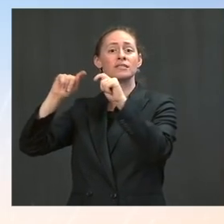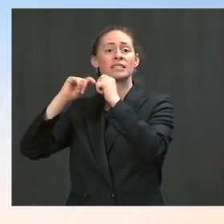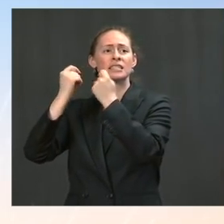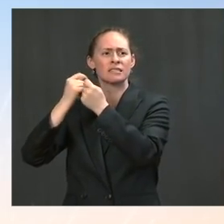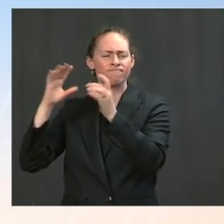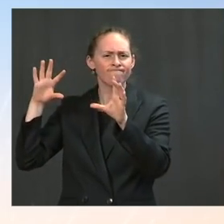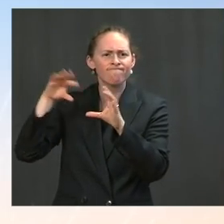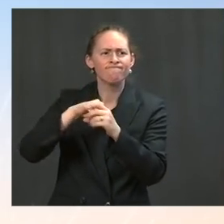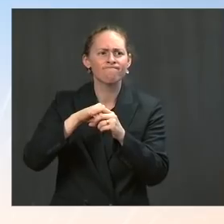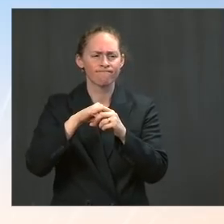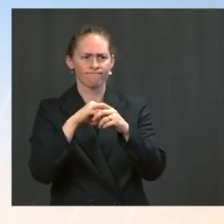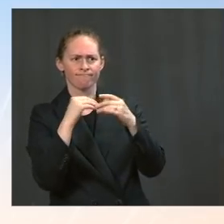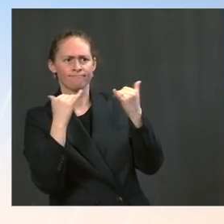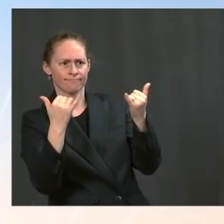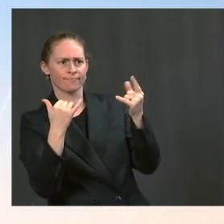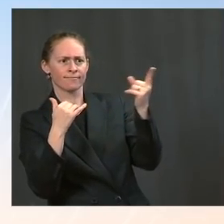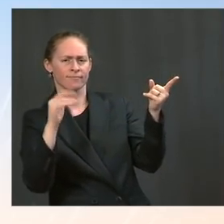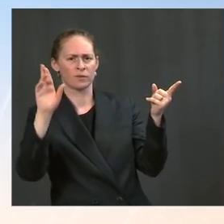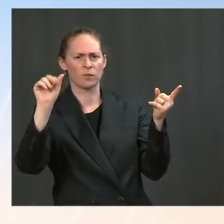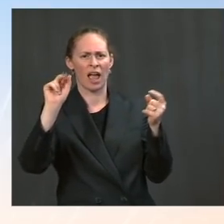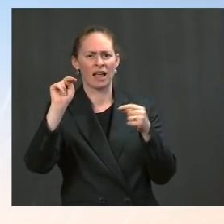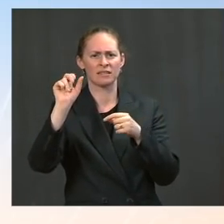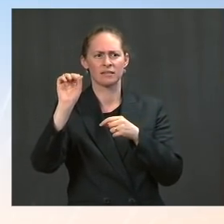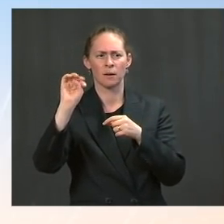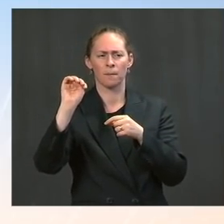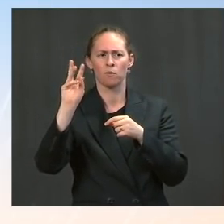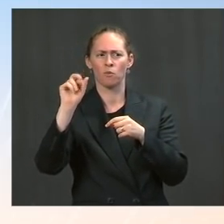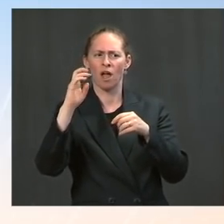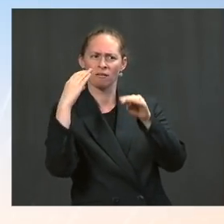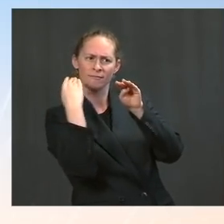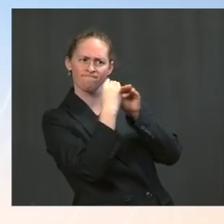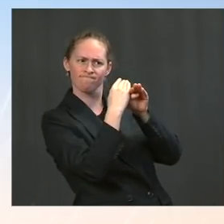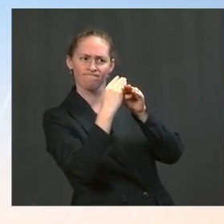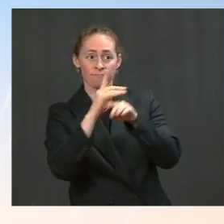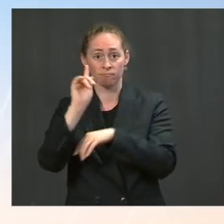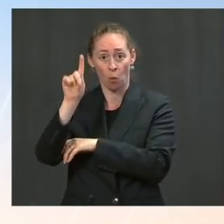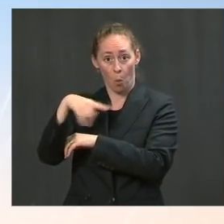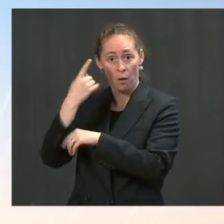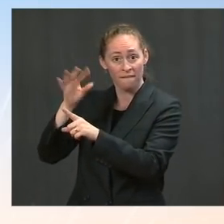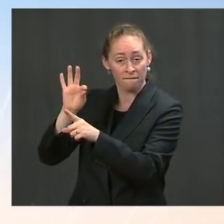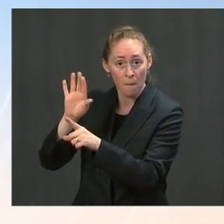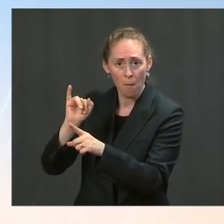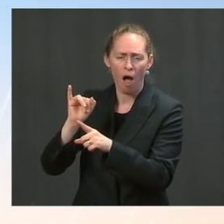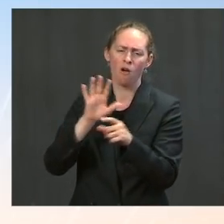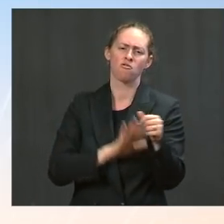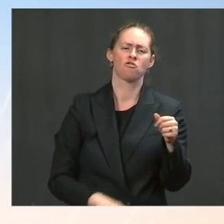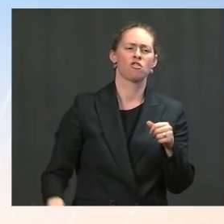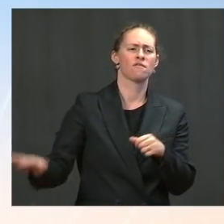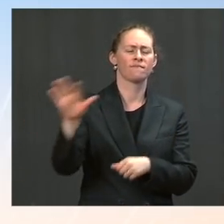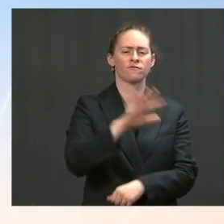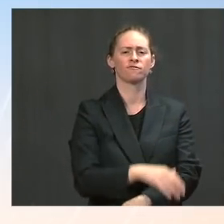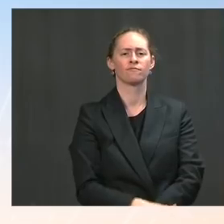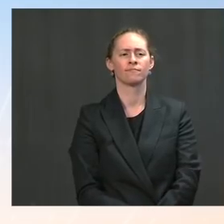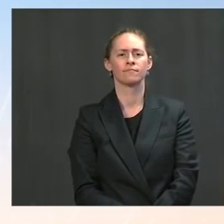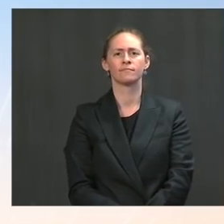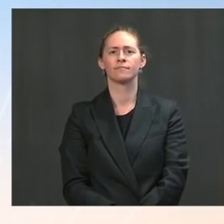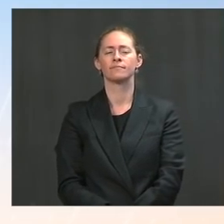Go ahead. >> The Press: Ms. Psaki: Oh, go ahead. >> The Press: So -- Ms. Psaki: And then we'll go -- oh, I'm sorry. Go ahead. We'll go to you in the back. The Press: Thanks. Ms. Psaki: Go ahead. Go ahead. Sorry.